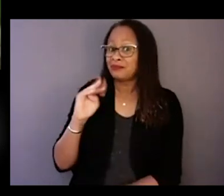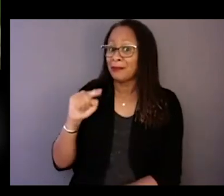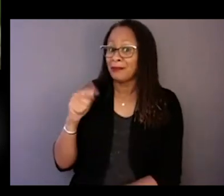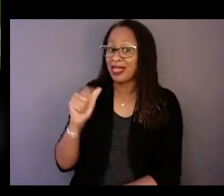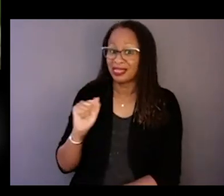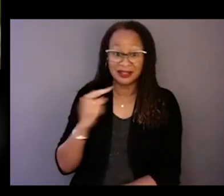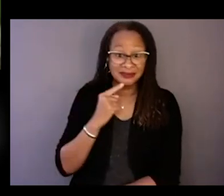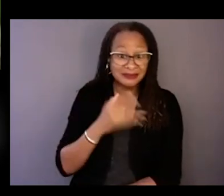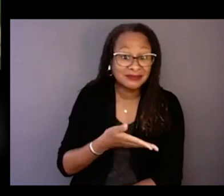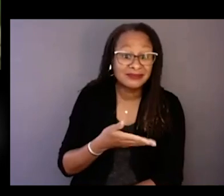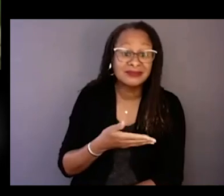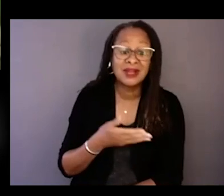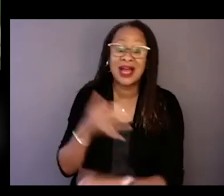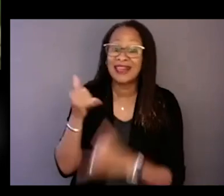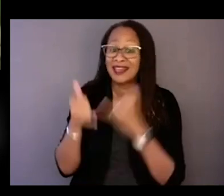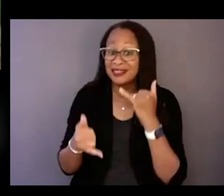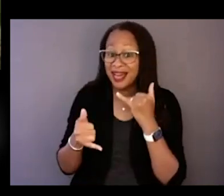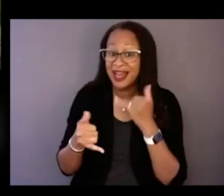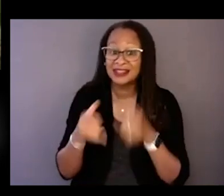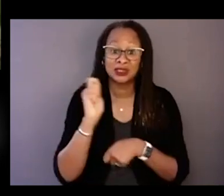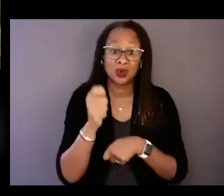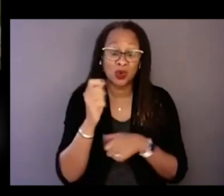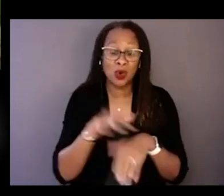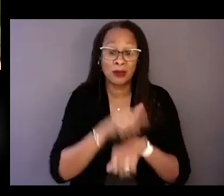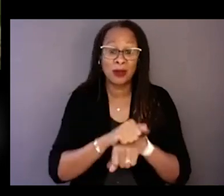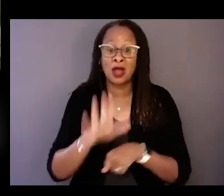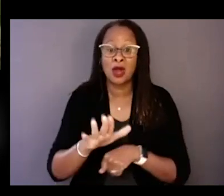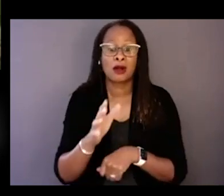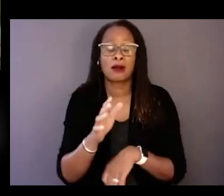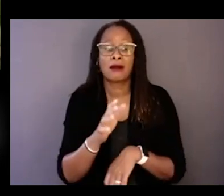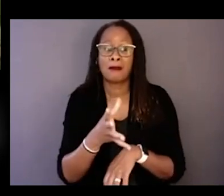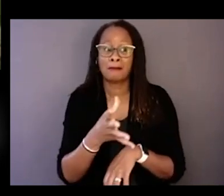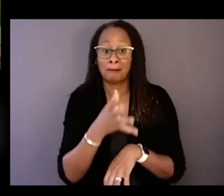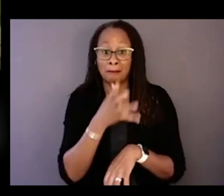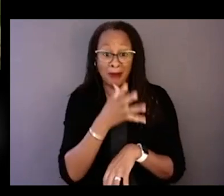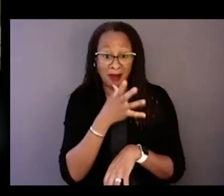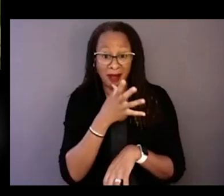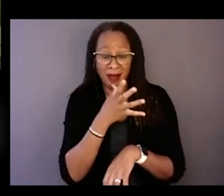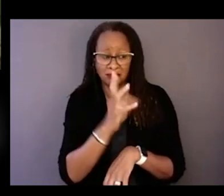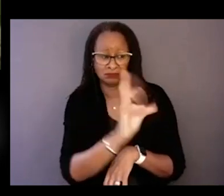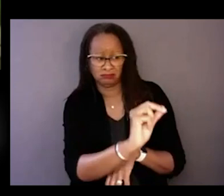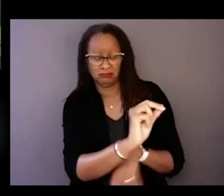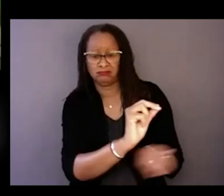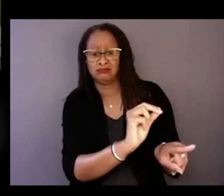at the last hearing, her mother had objected to the almost million dollars that her father had spent